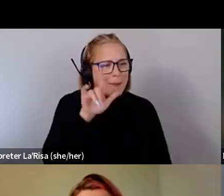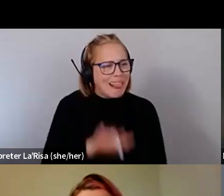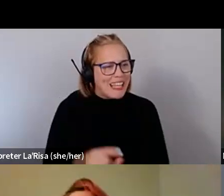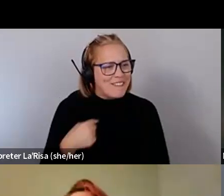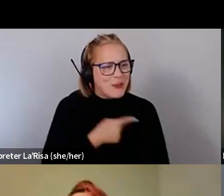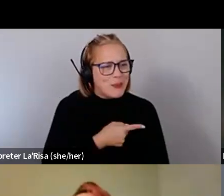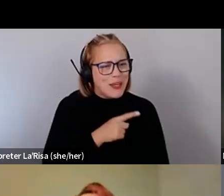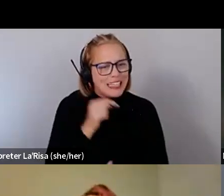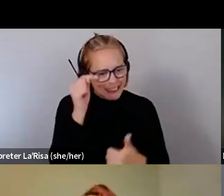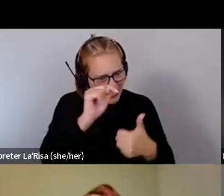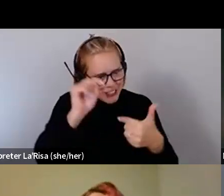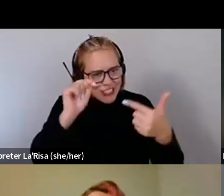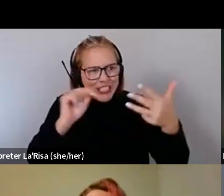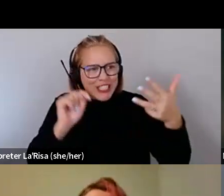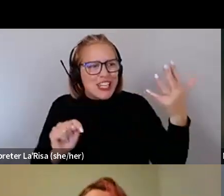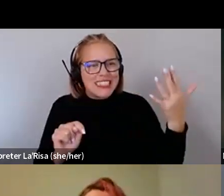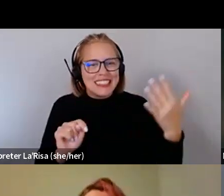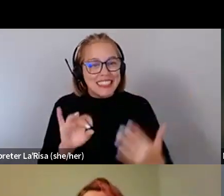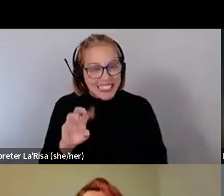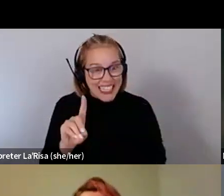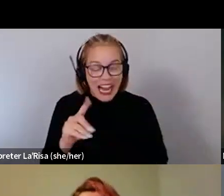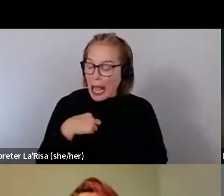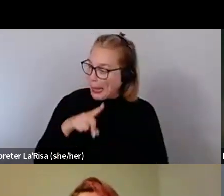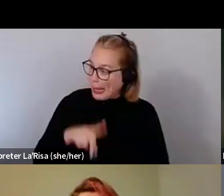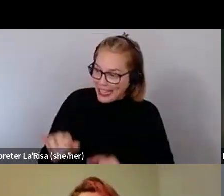video. It just draws you in. I think we tried to zoom through so we could